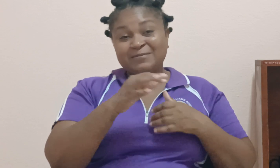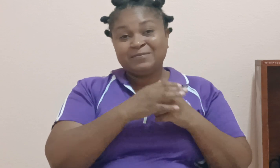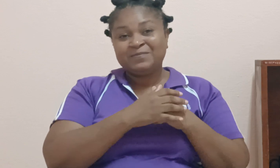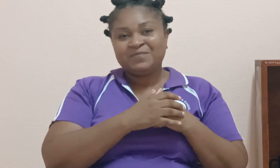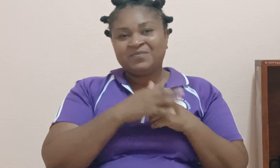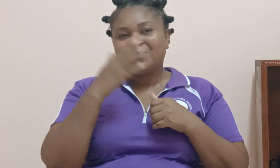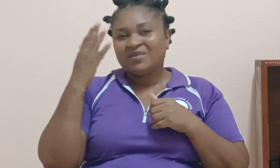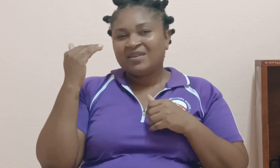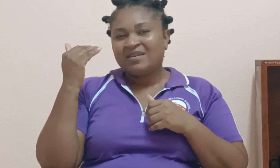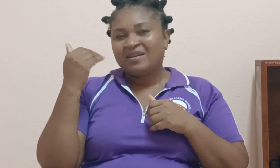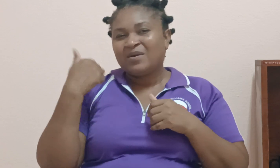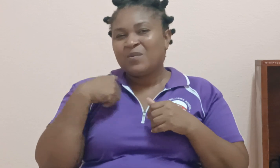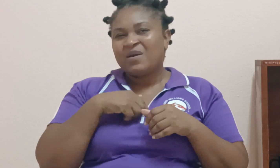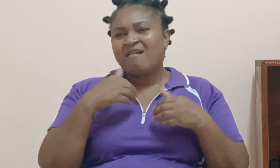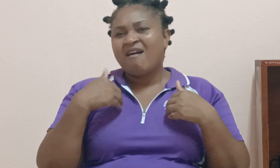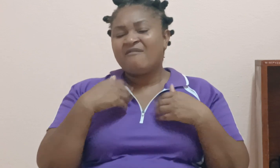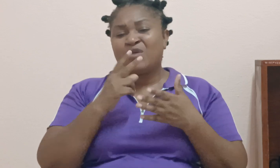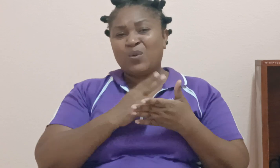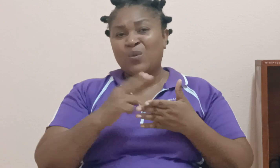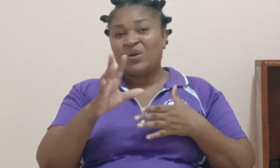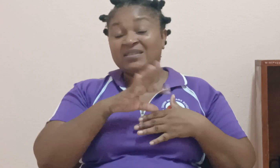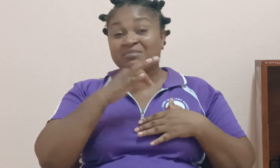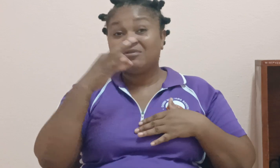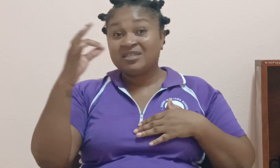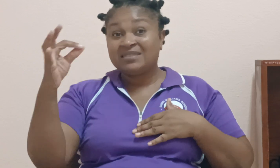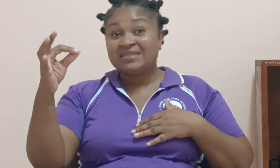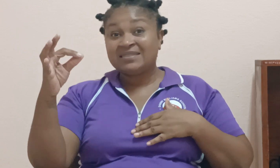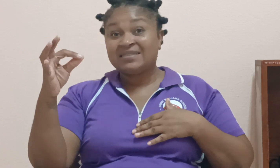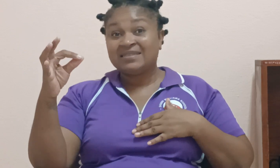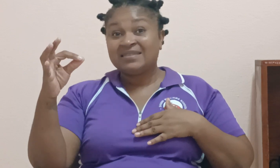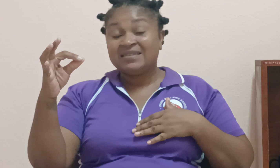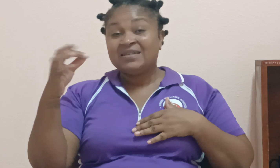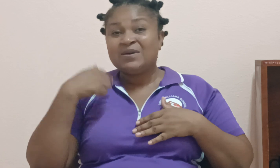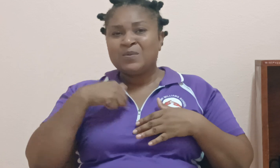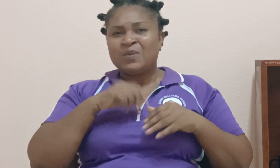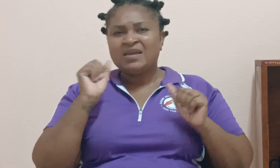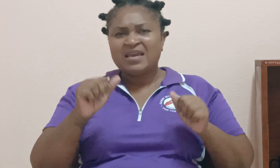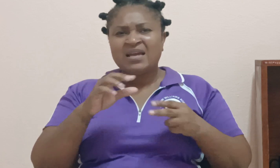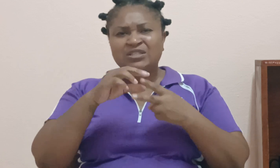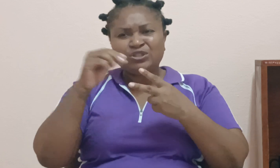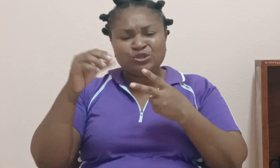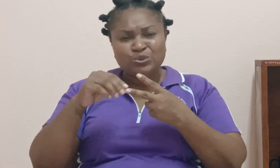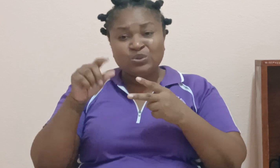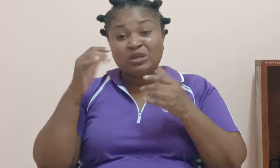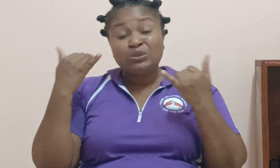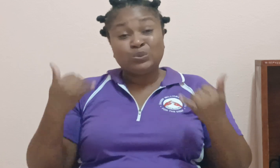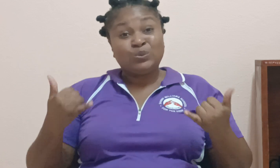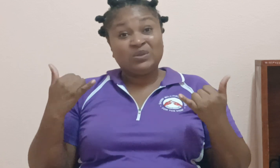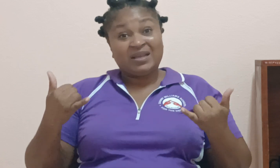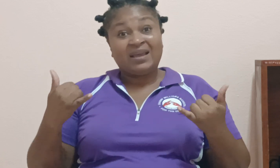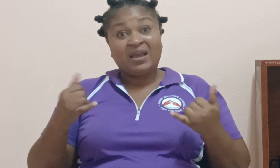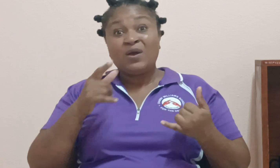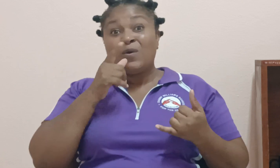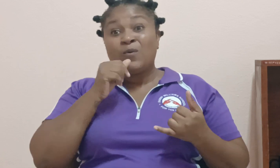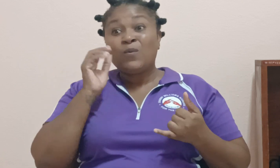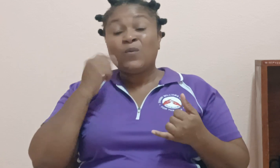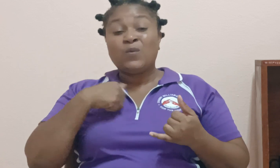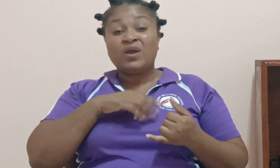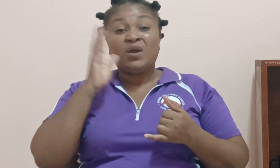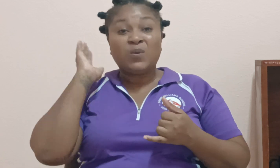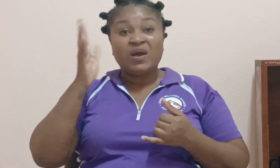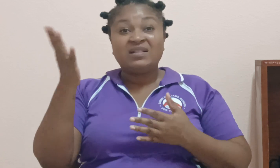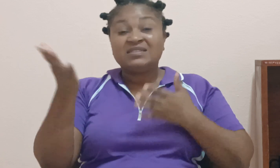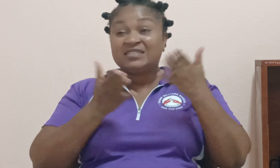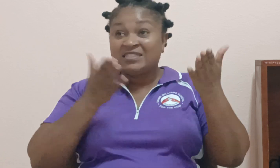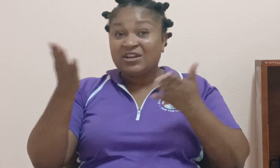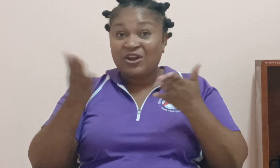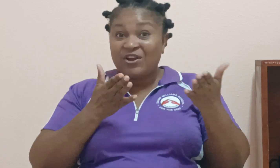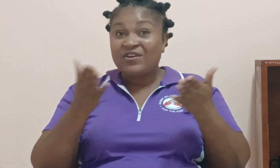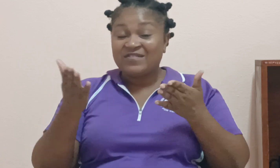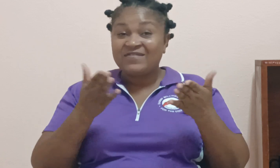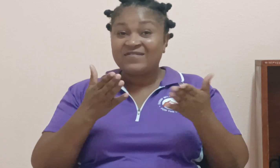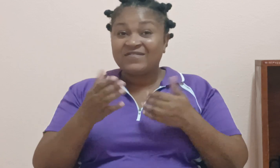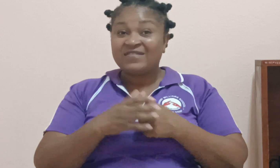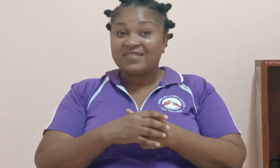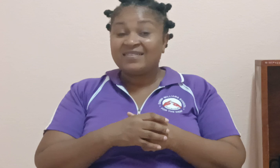Because we have the HOLY SPIRIT WE CAN - Choose this day whom you shall serve;